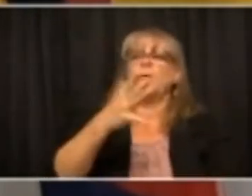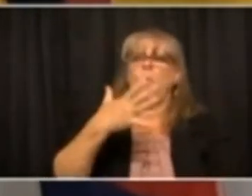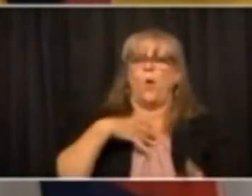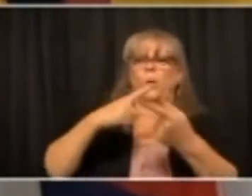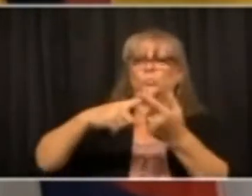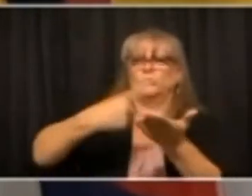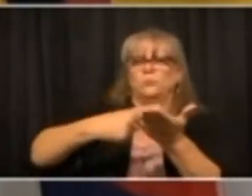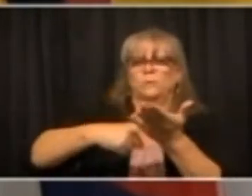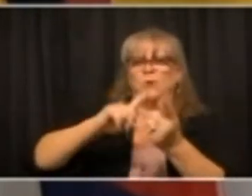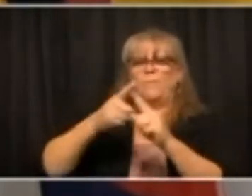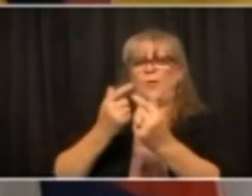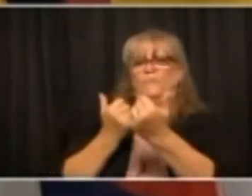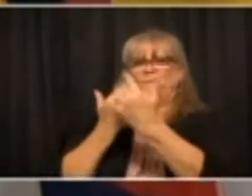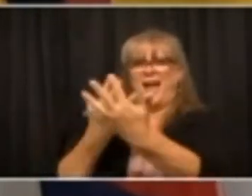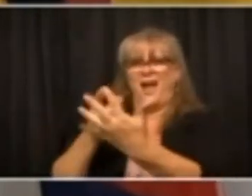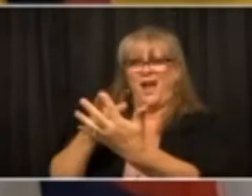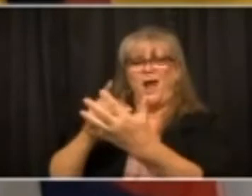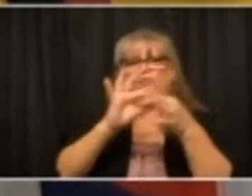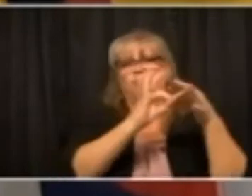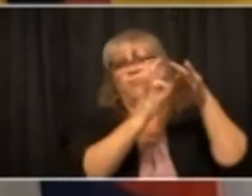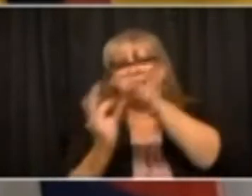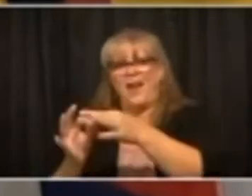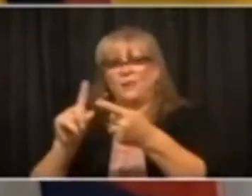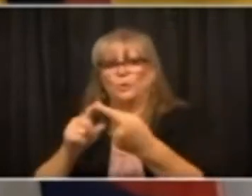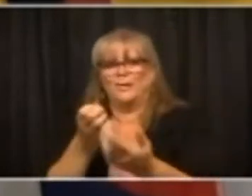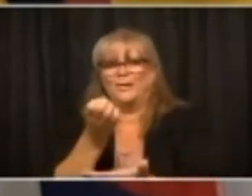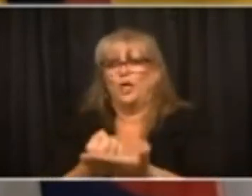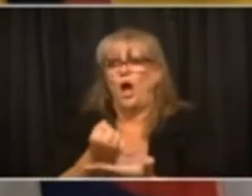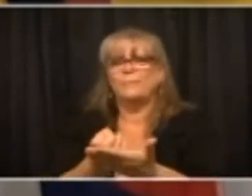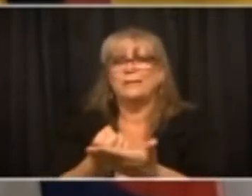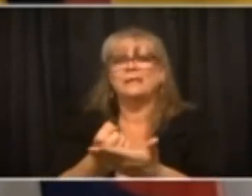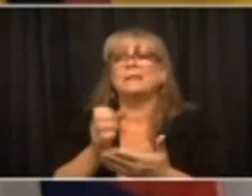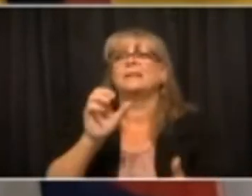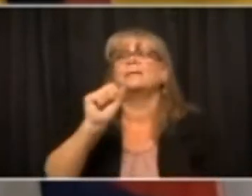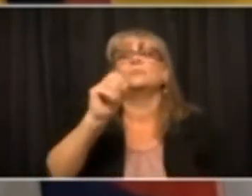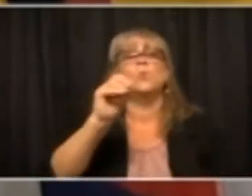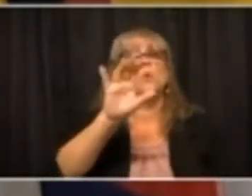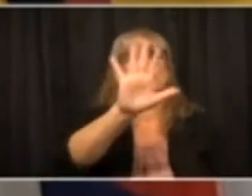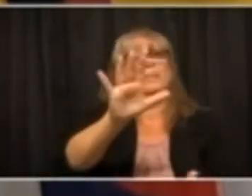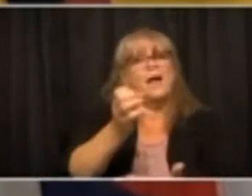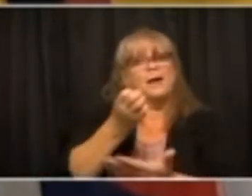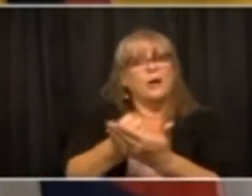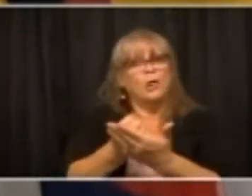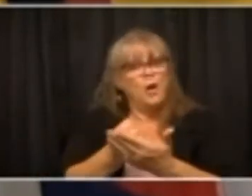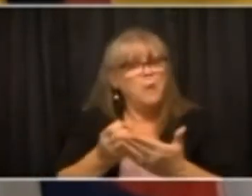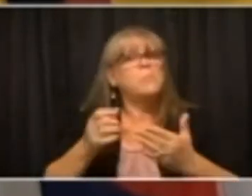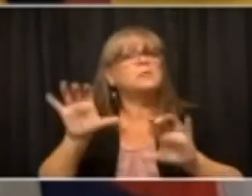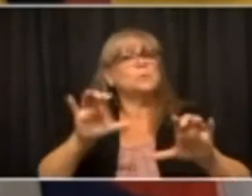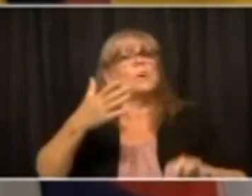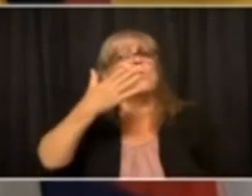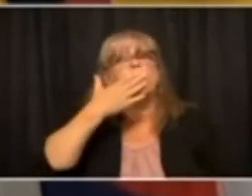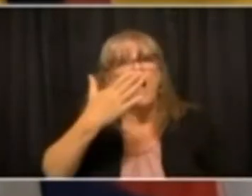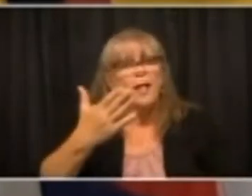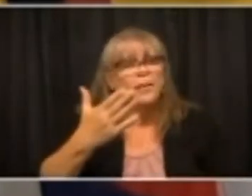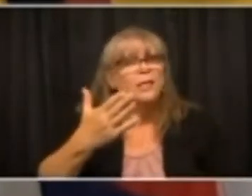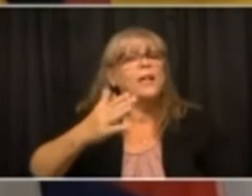been successful enough thanks to the hard work of colorado residents in suppressing the virus the extent that we've had